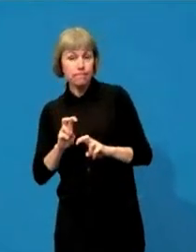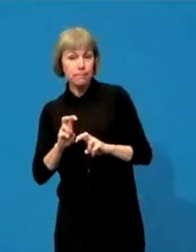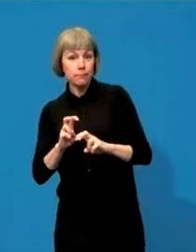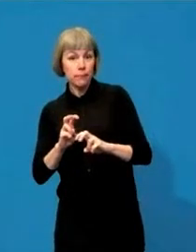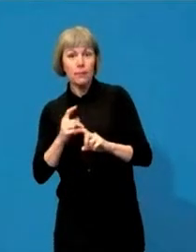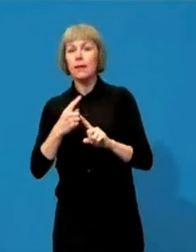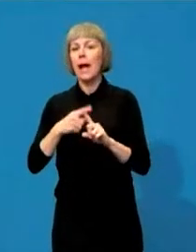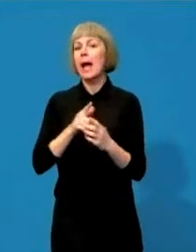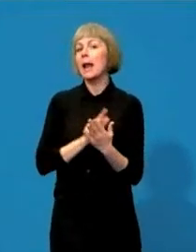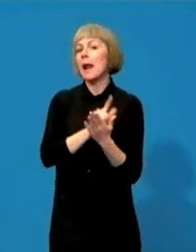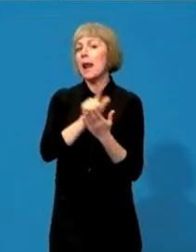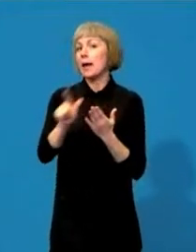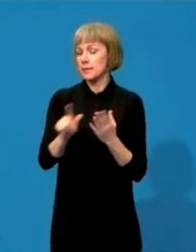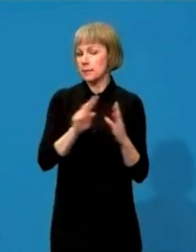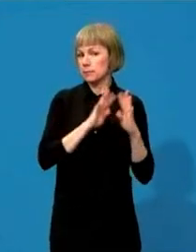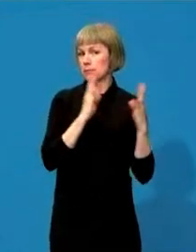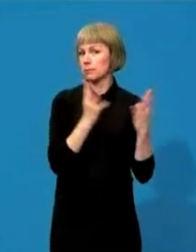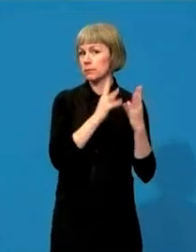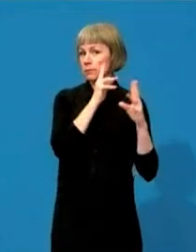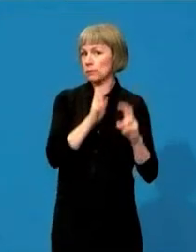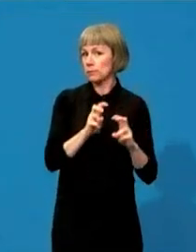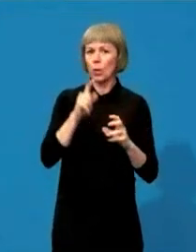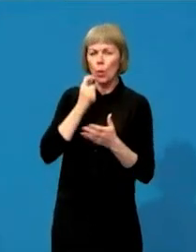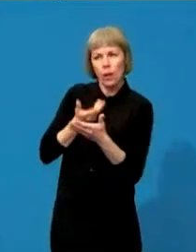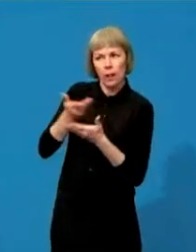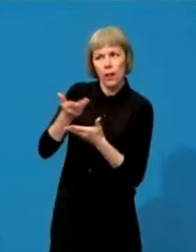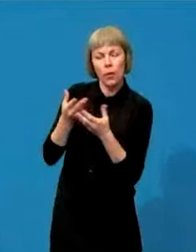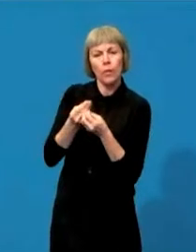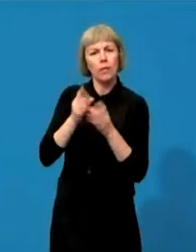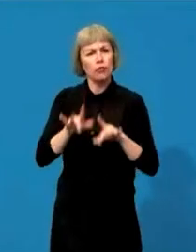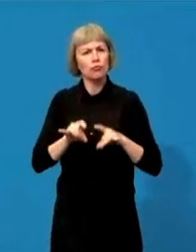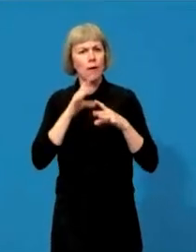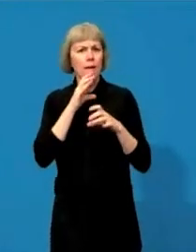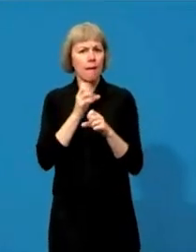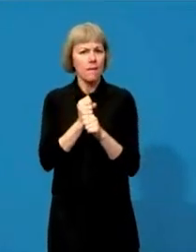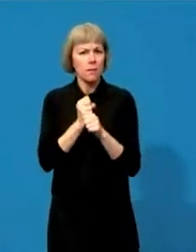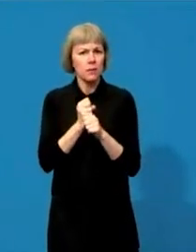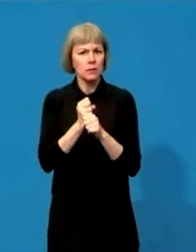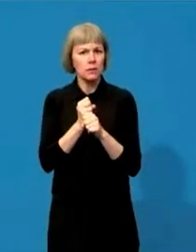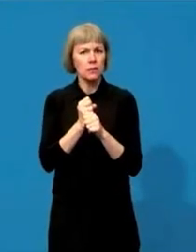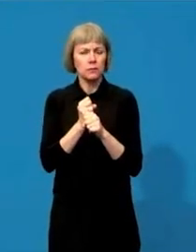for the Commission to liaise with the Commonwealth in terms of making submissions on any of these matters.